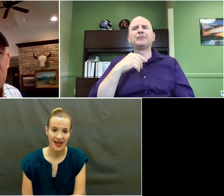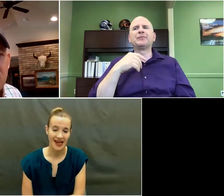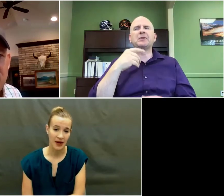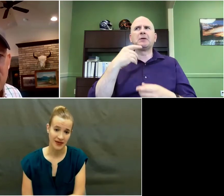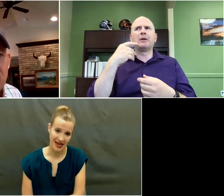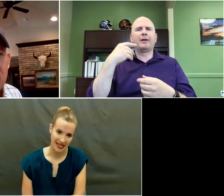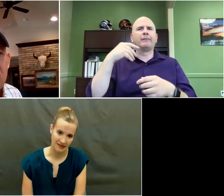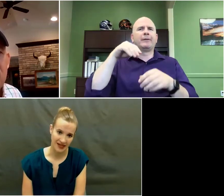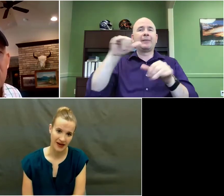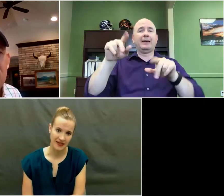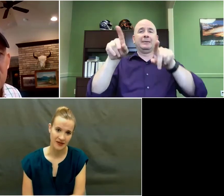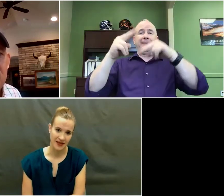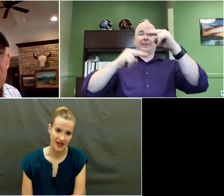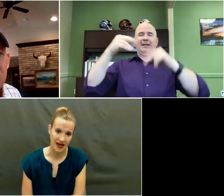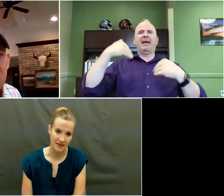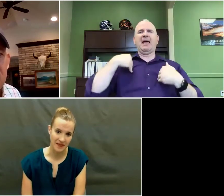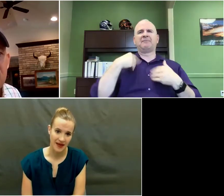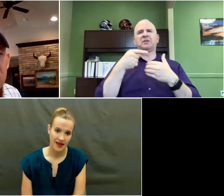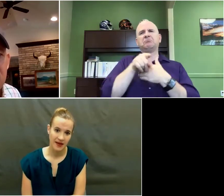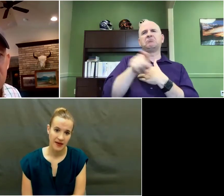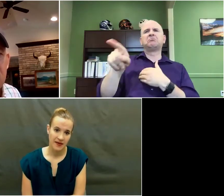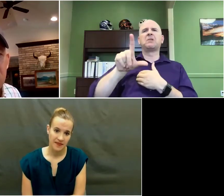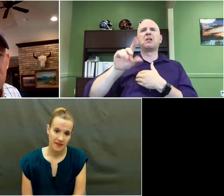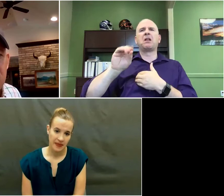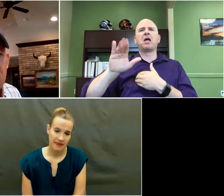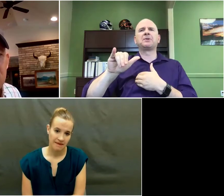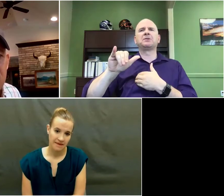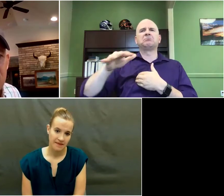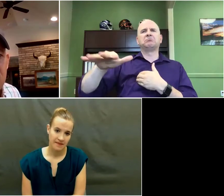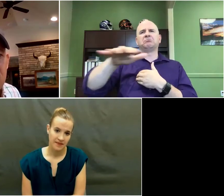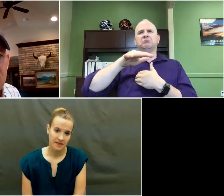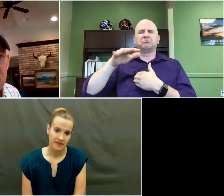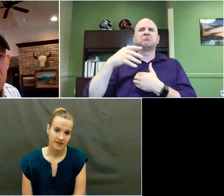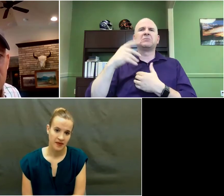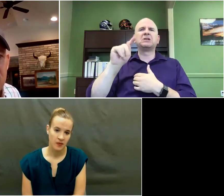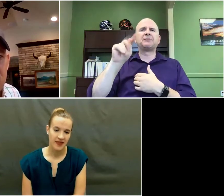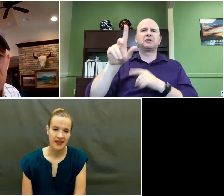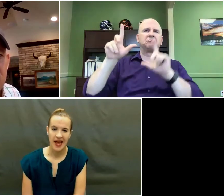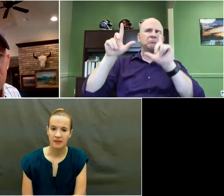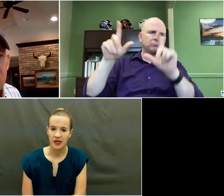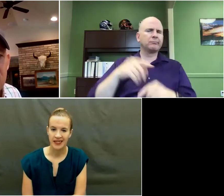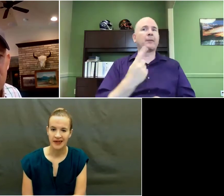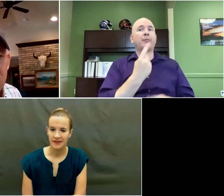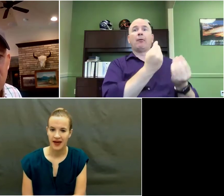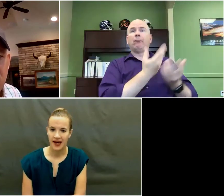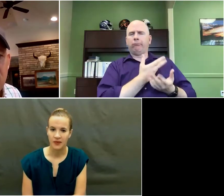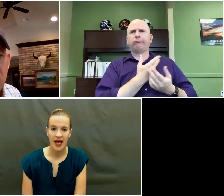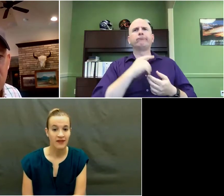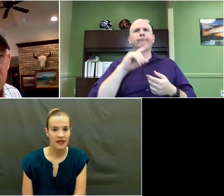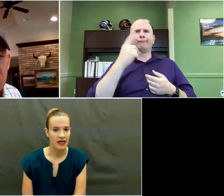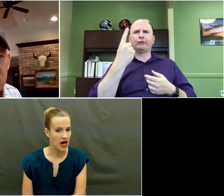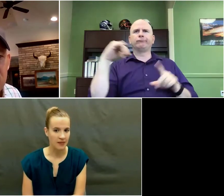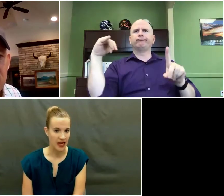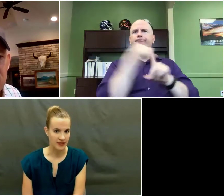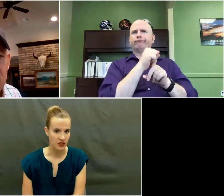and I was an academic advisor at the time. Within that building, we have a lobby that was just